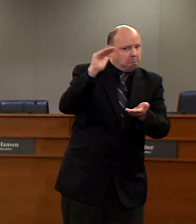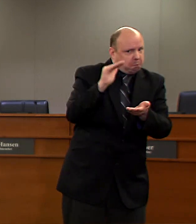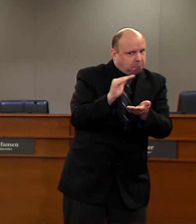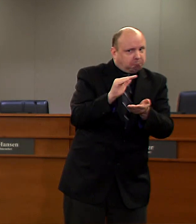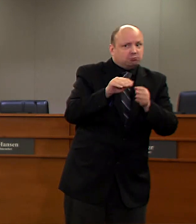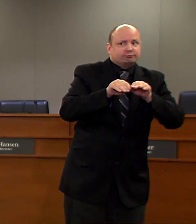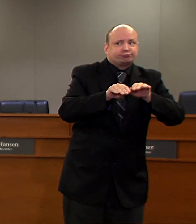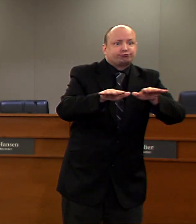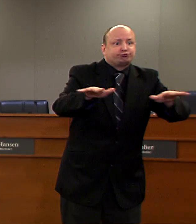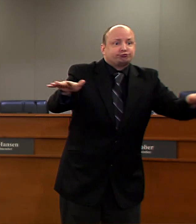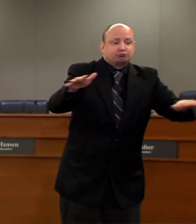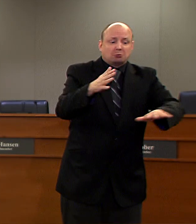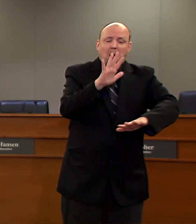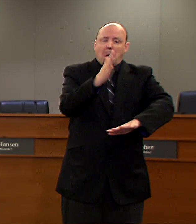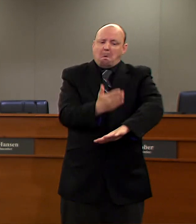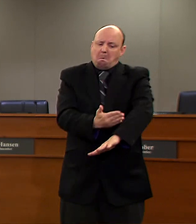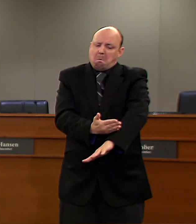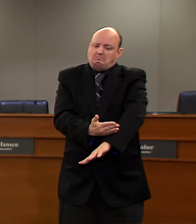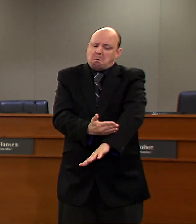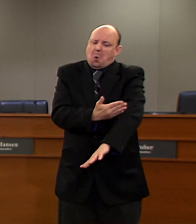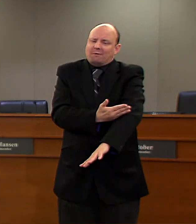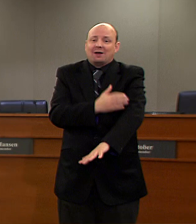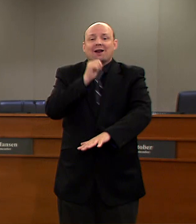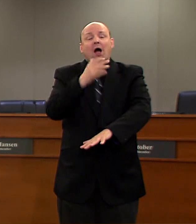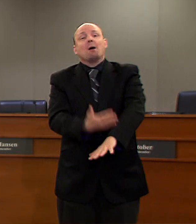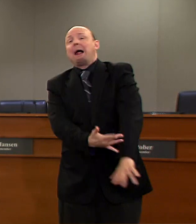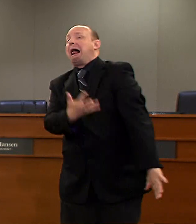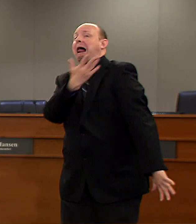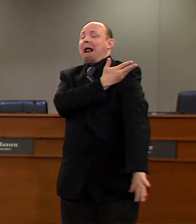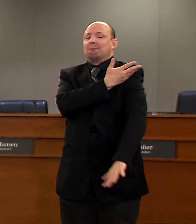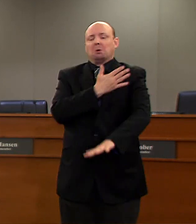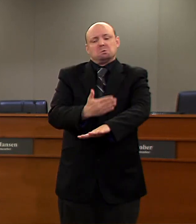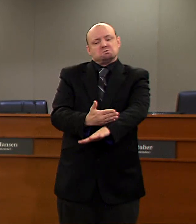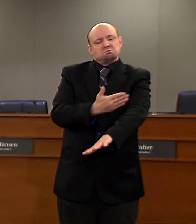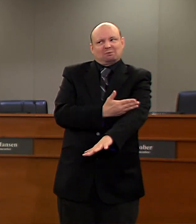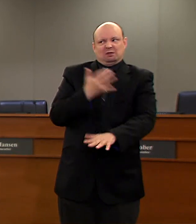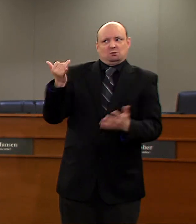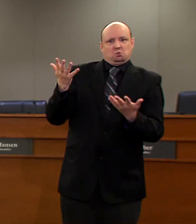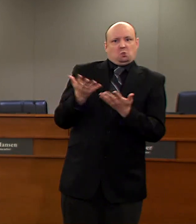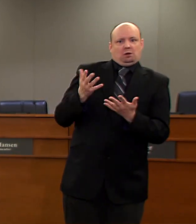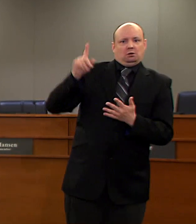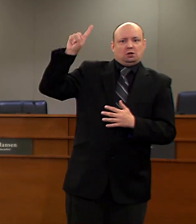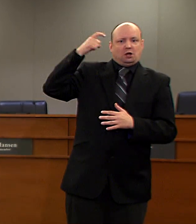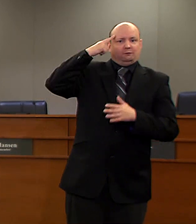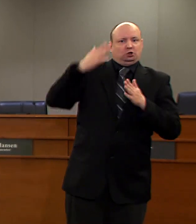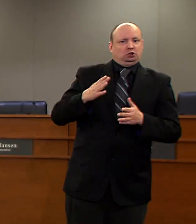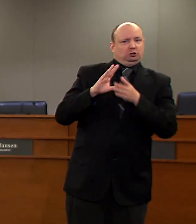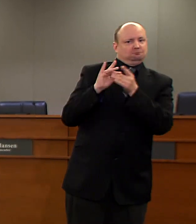very modest and the Governor has said time and again we can't ease up yet.